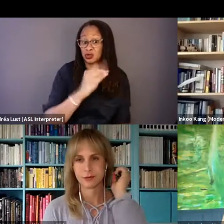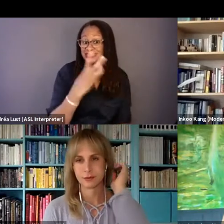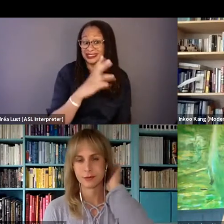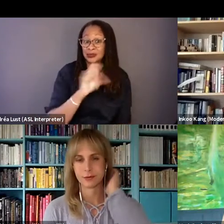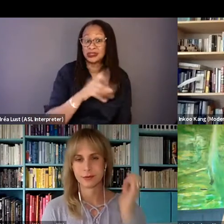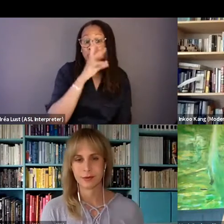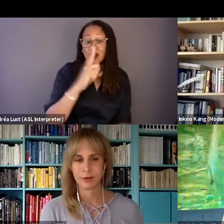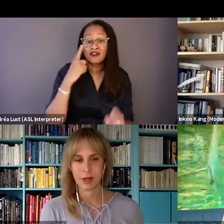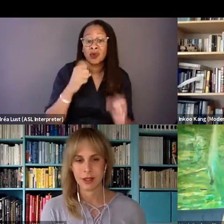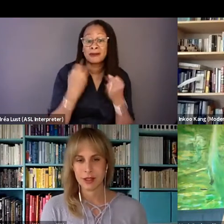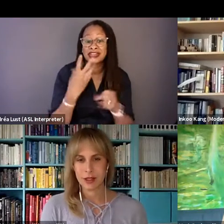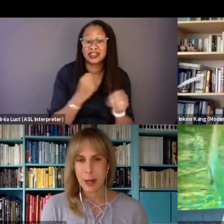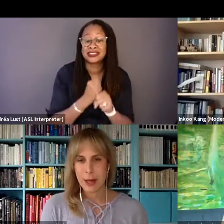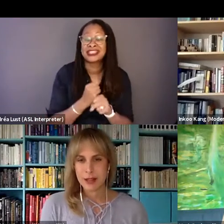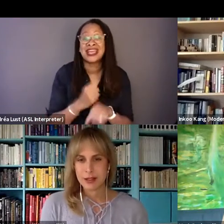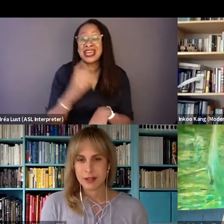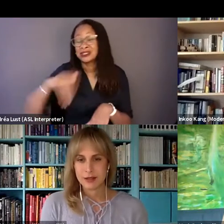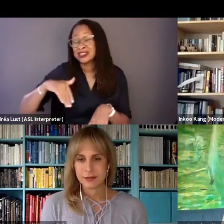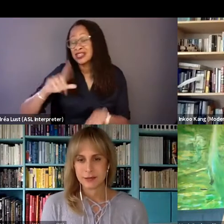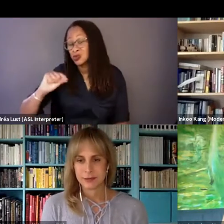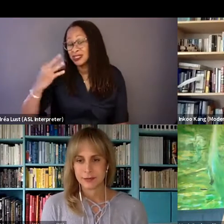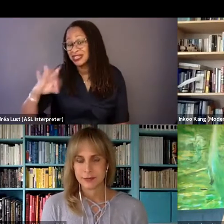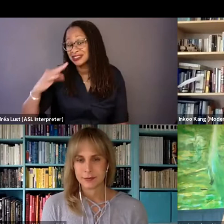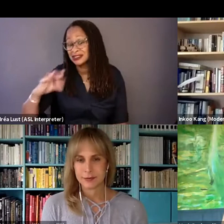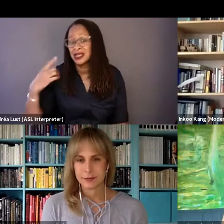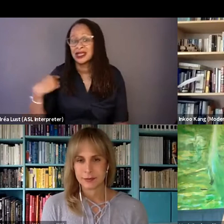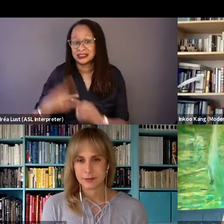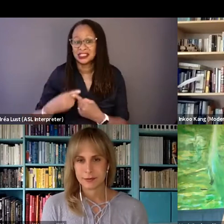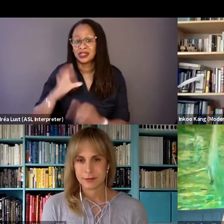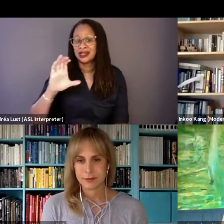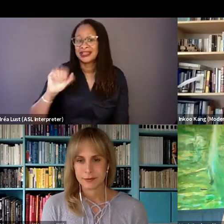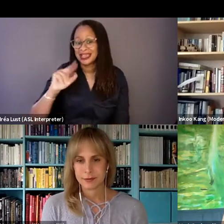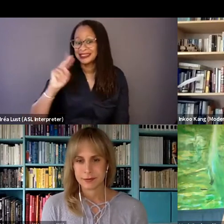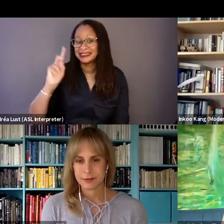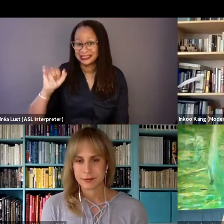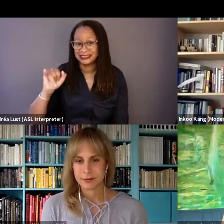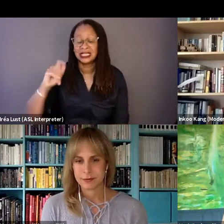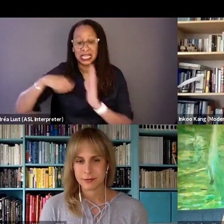and it took up until late 2019 until Candi shot their interview. And they might push ideas.